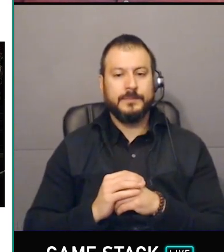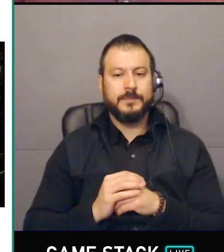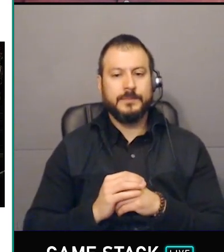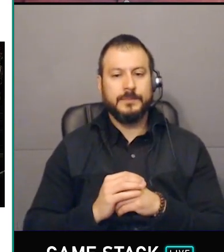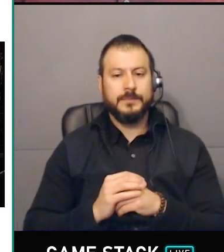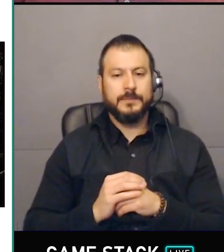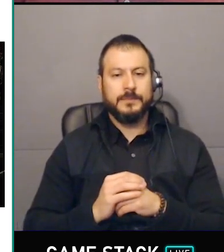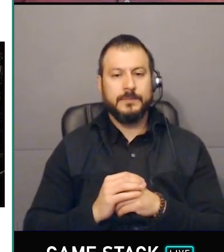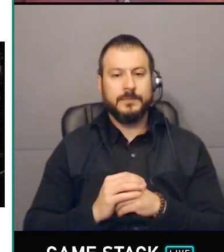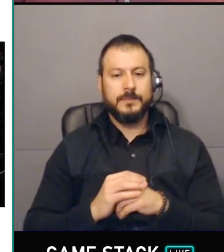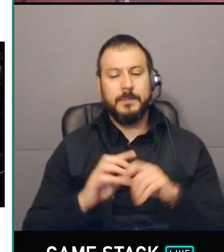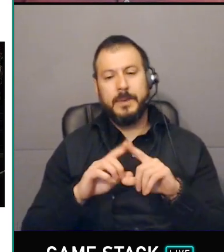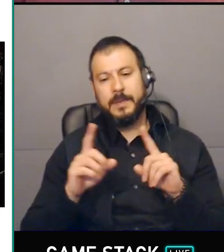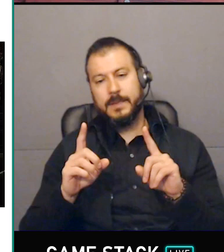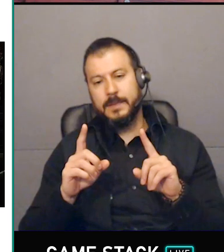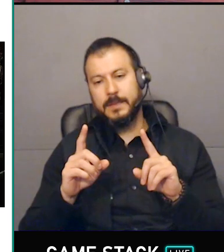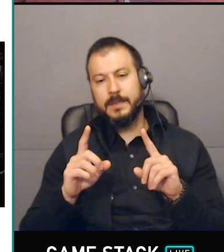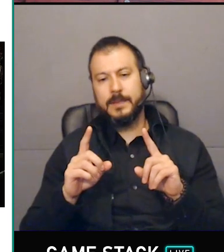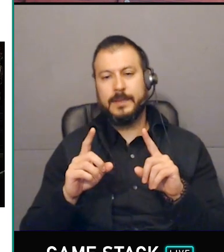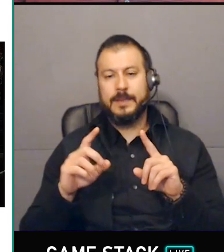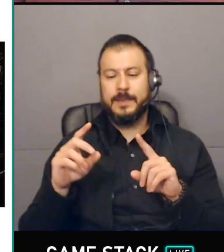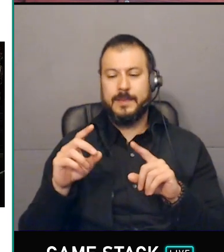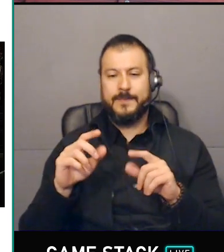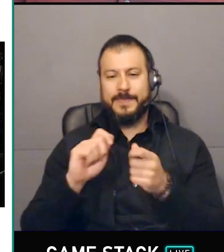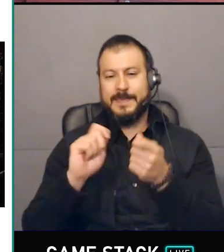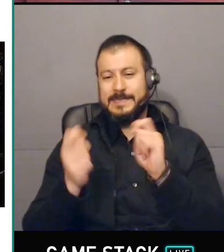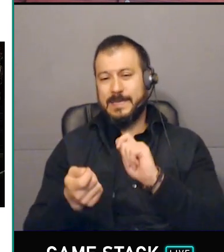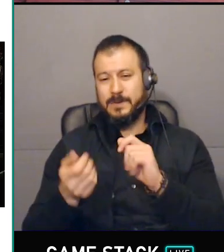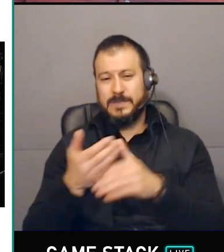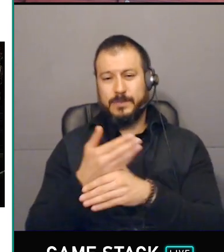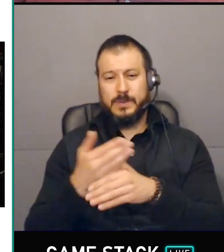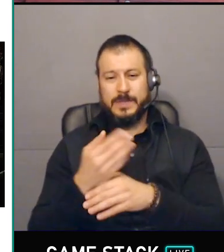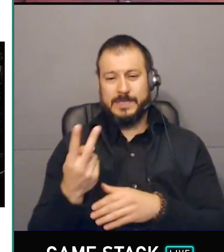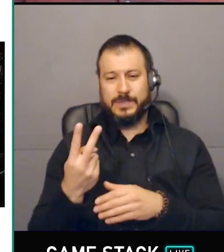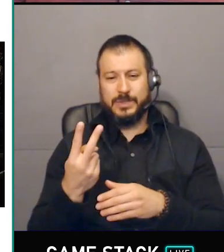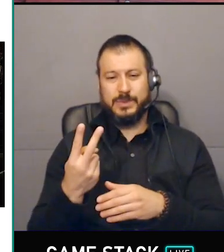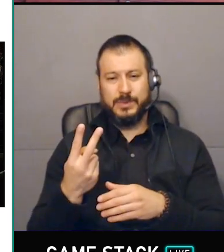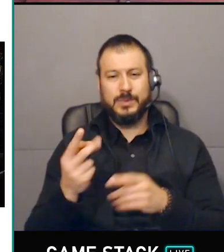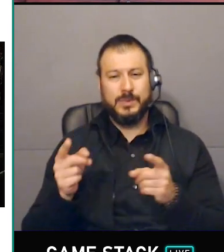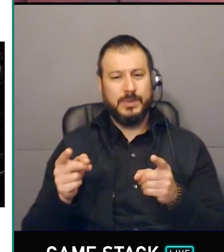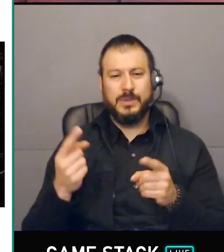But the Delta between these two is only this thing here,